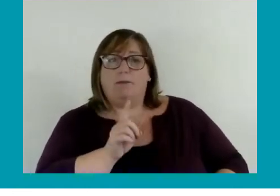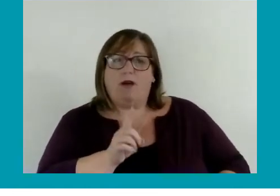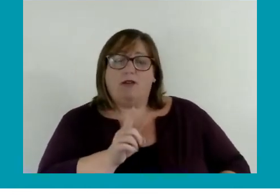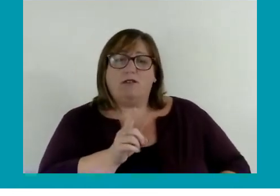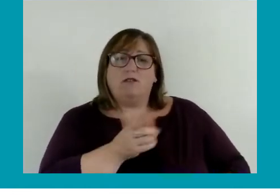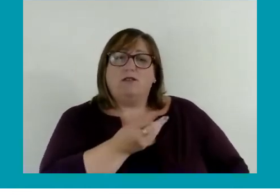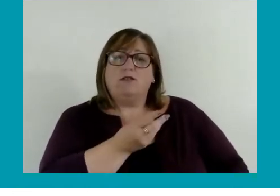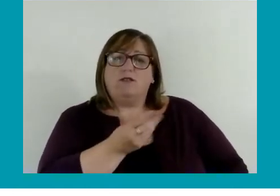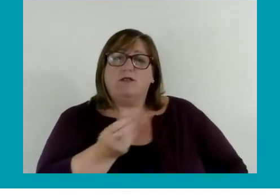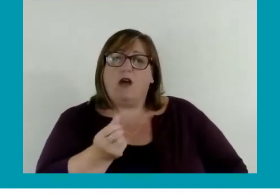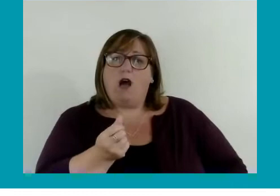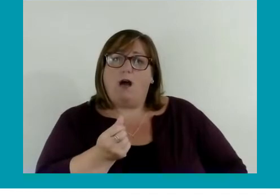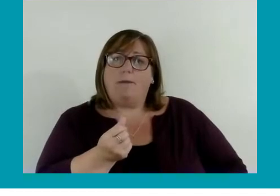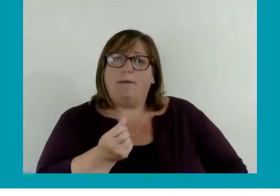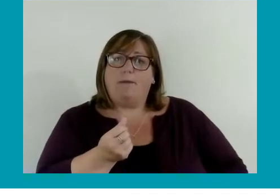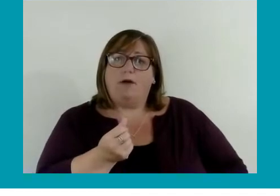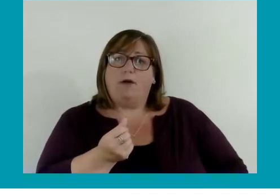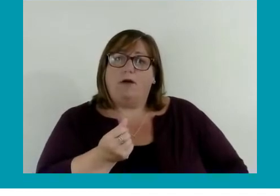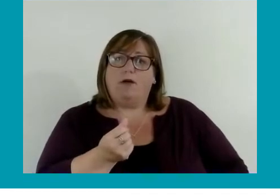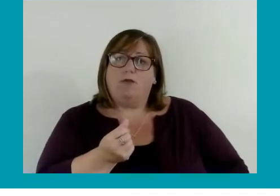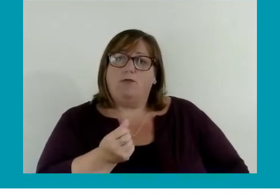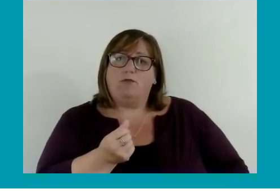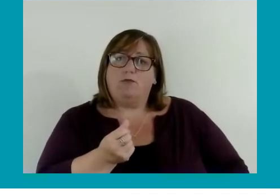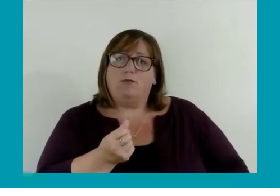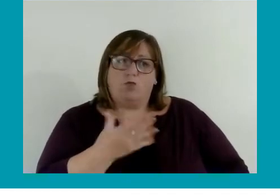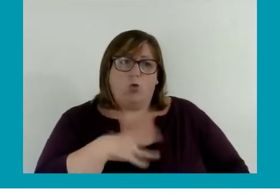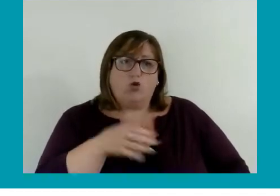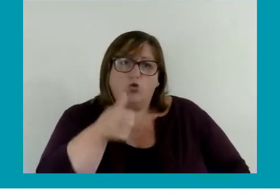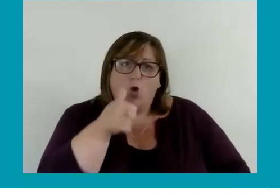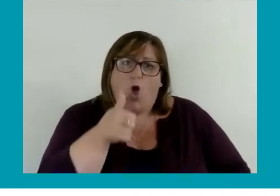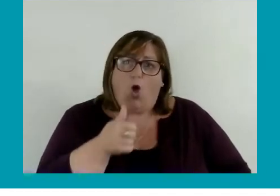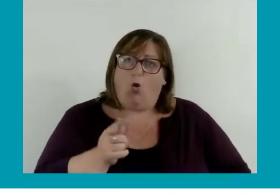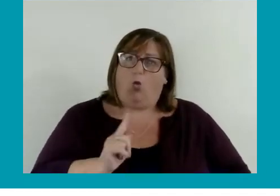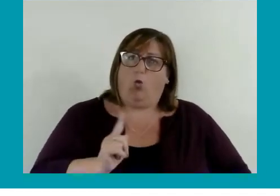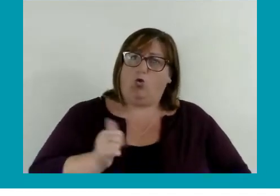the range that i would expect to be paid and i want to be paid and therefore putting application